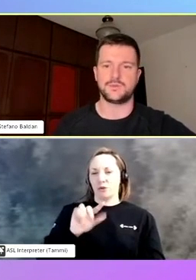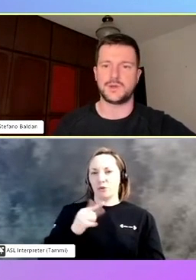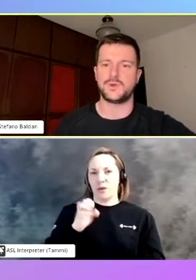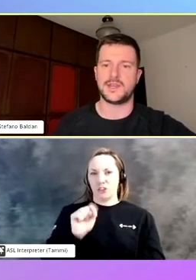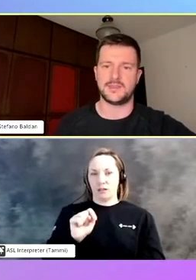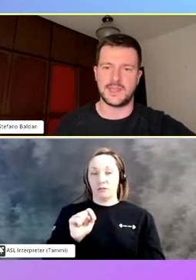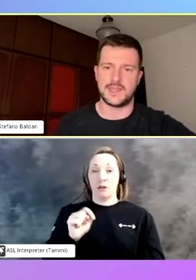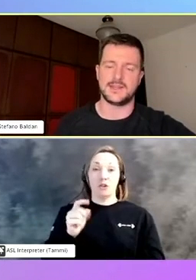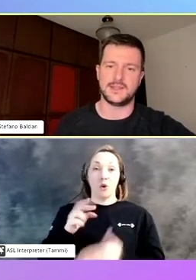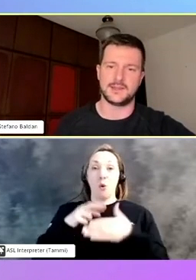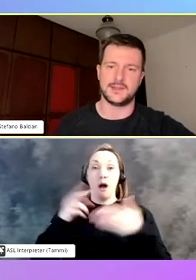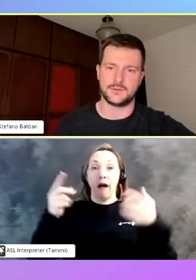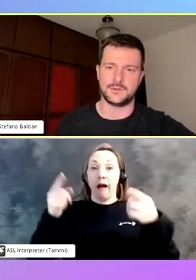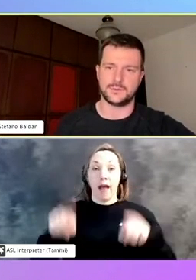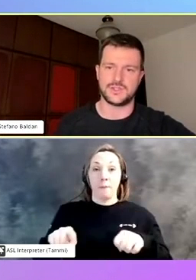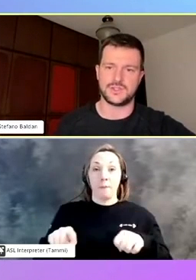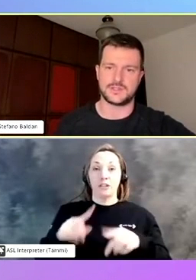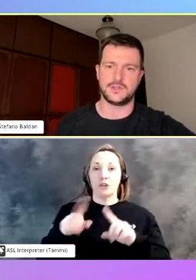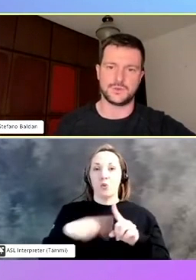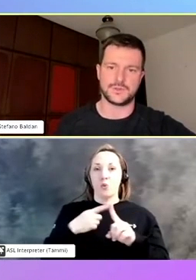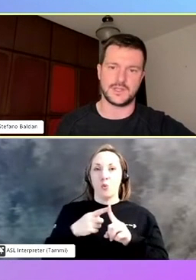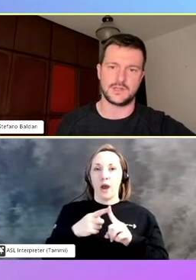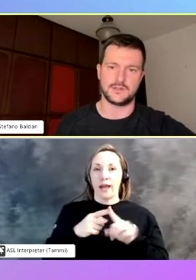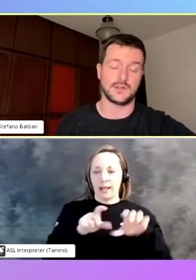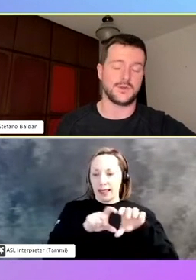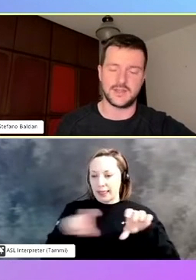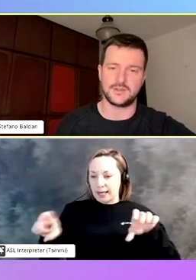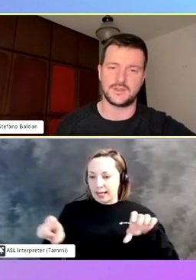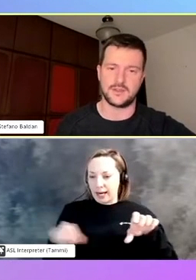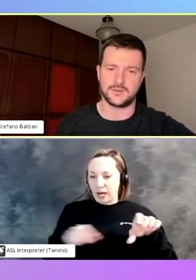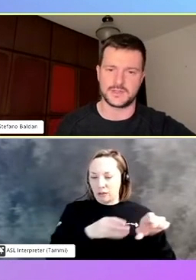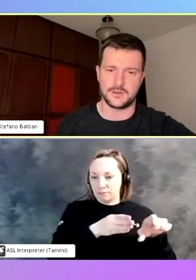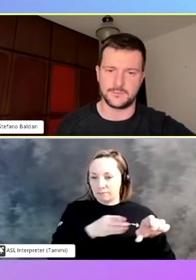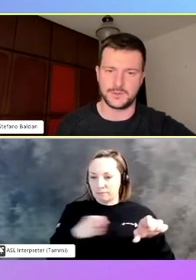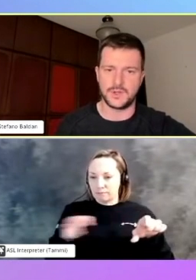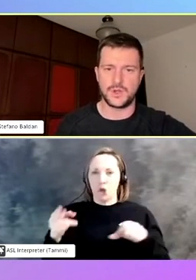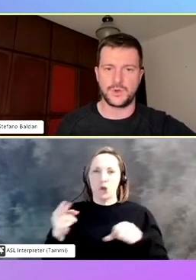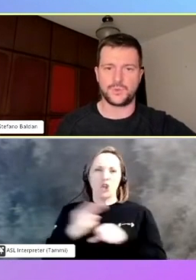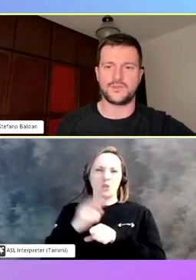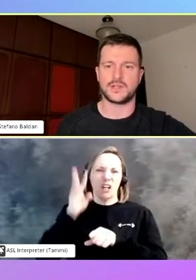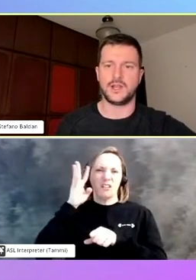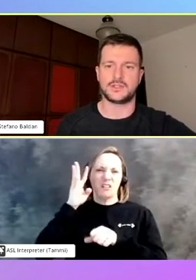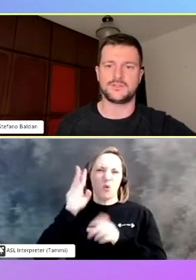To determine how we could plant squash we conducted an independent party audits audits with one